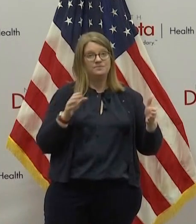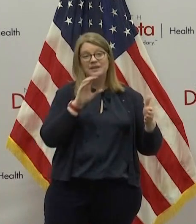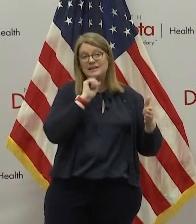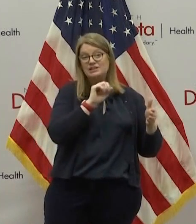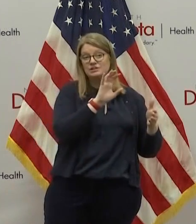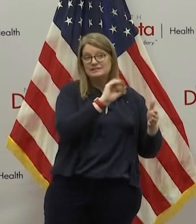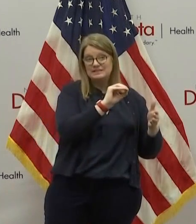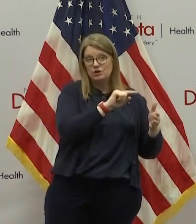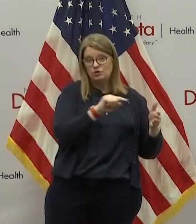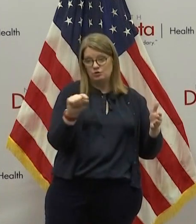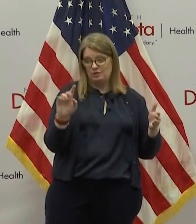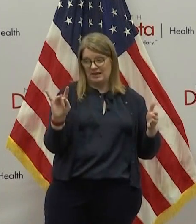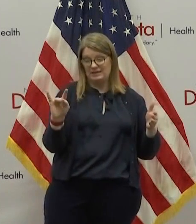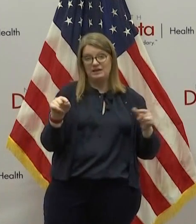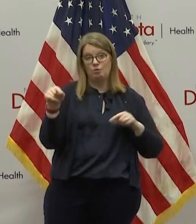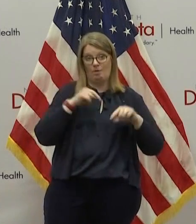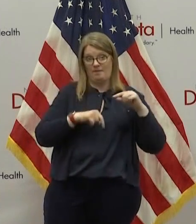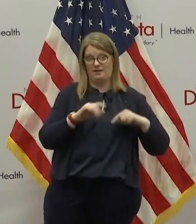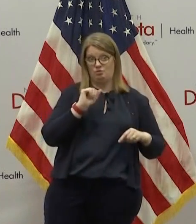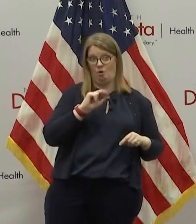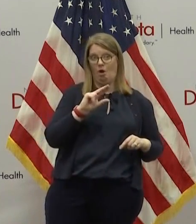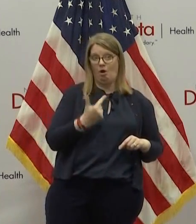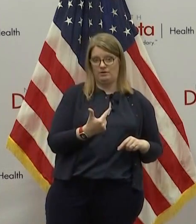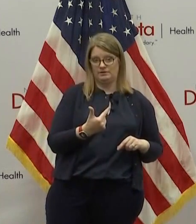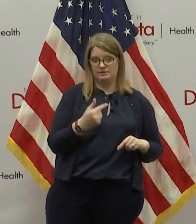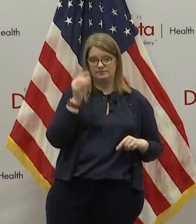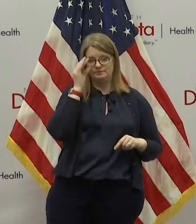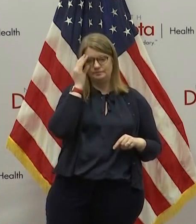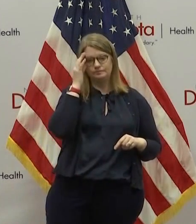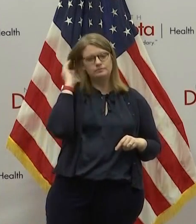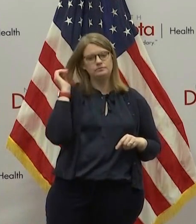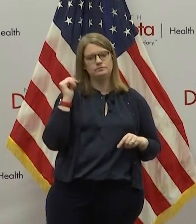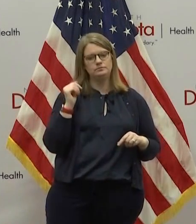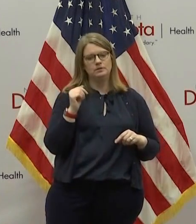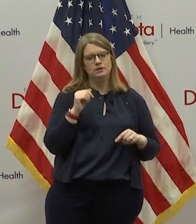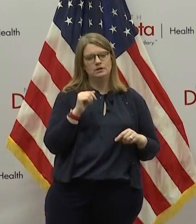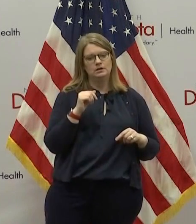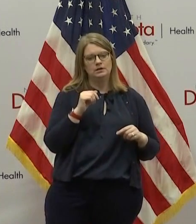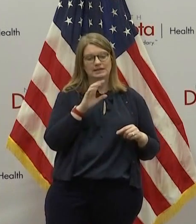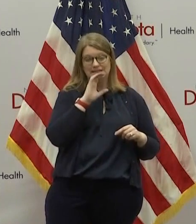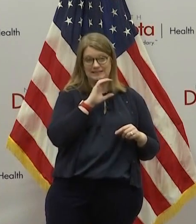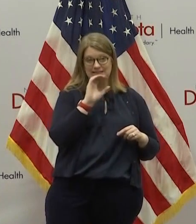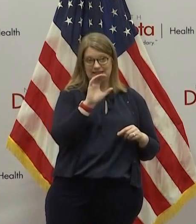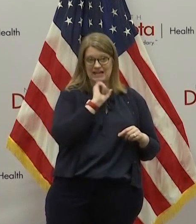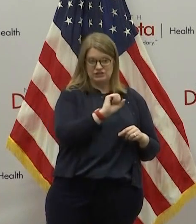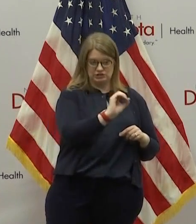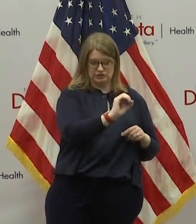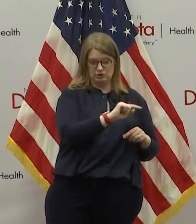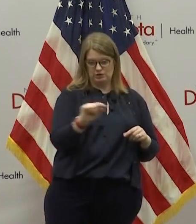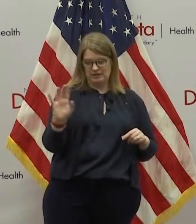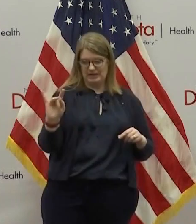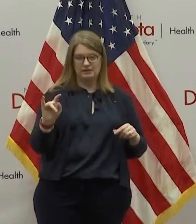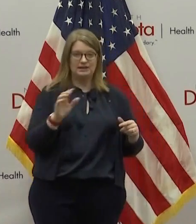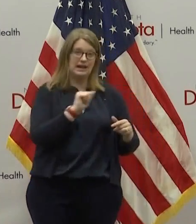KIDS ARE NOT IMMUNE TO COVID. AMONG AGES 0 TO 18 LOOK AT THE POSITIVITY RATES GOING BACK TO